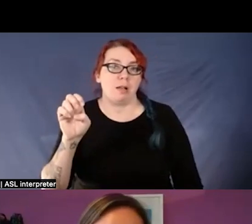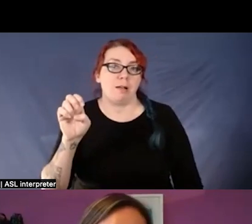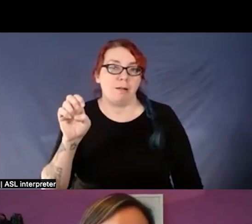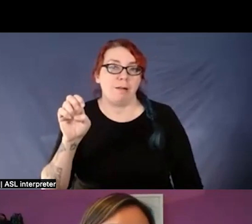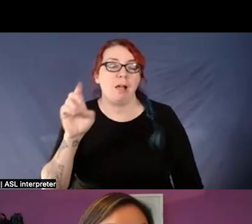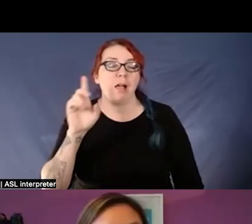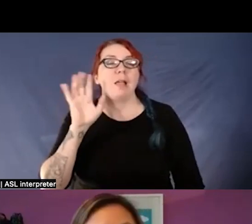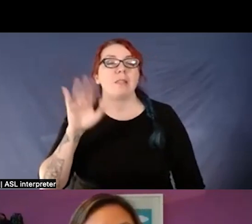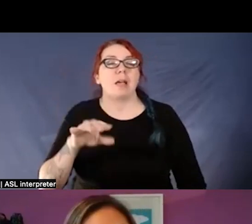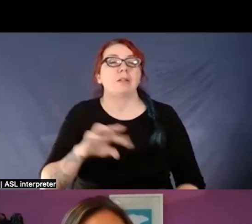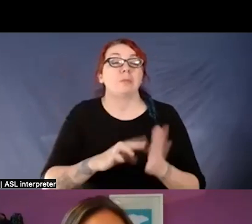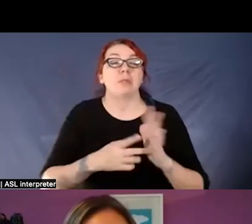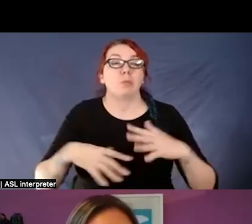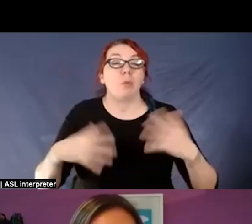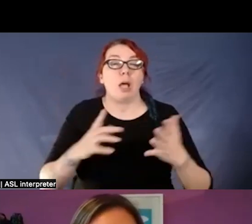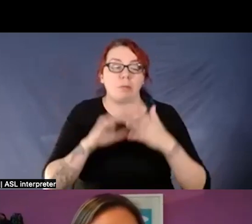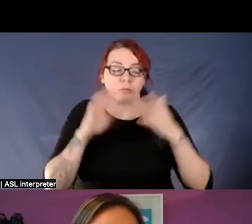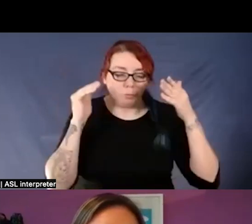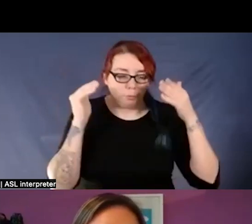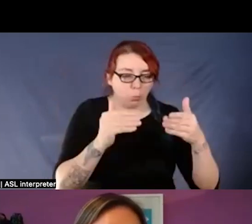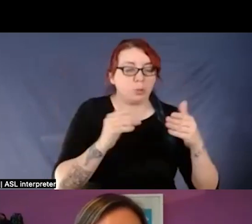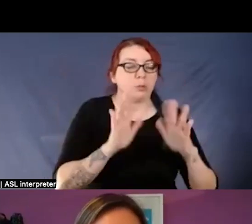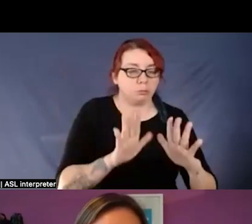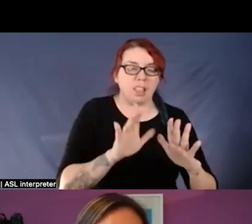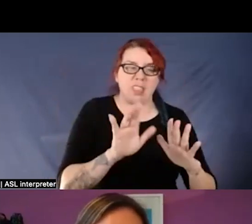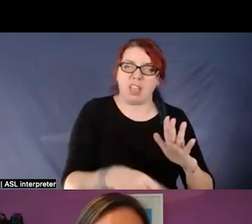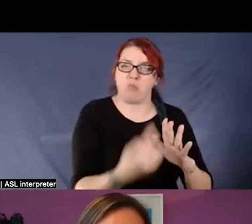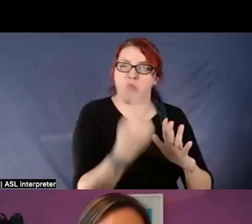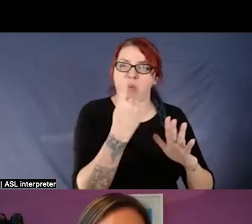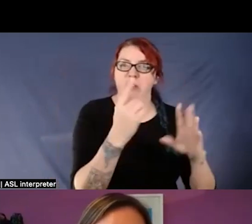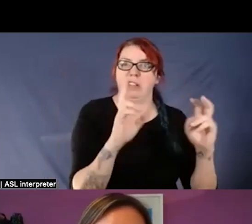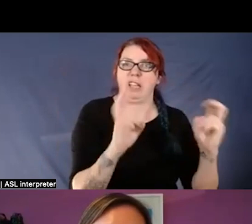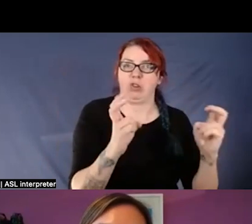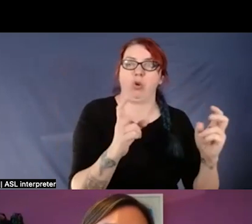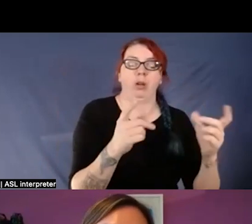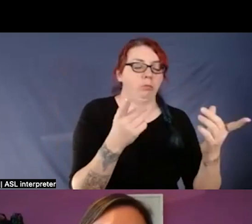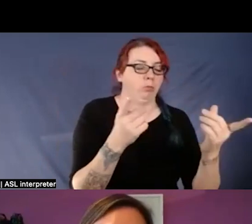where I'm not distracted by emails coming in or other emails that are off-topic and can